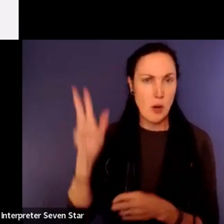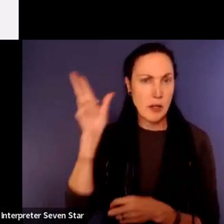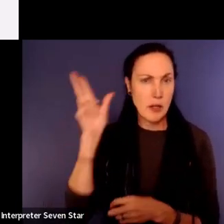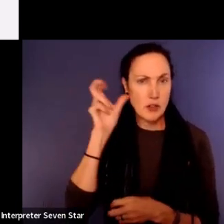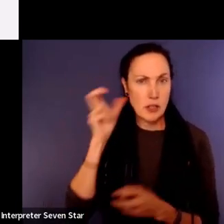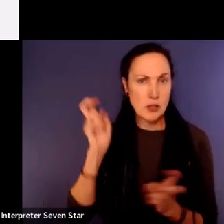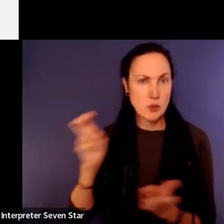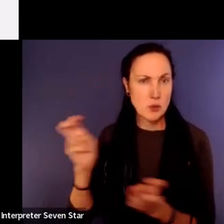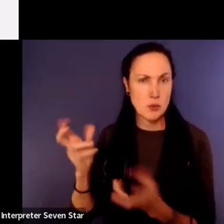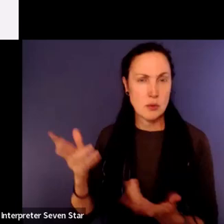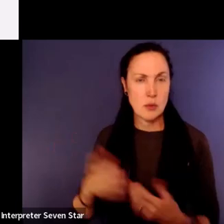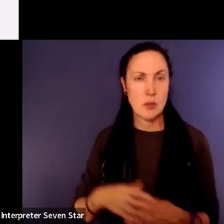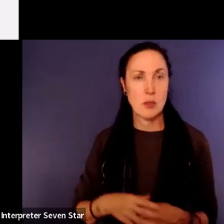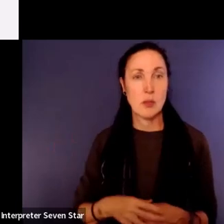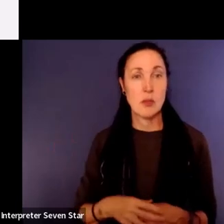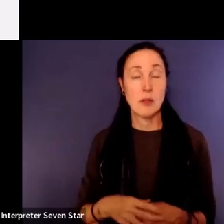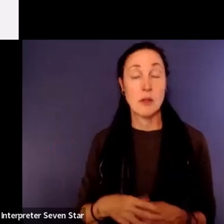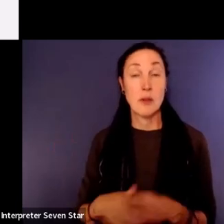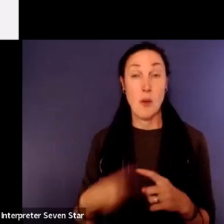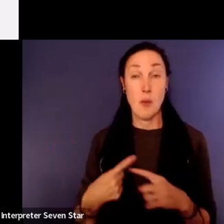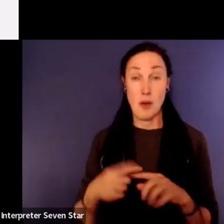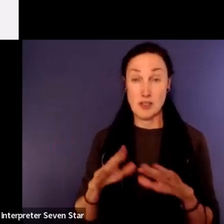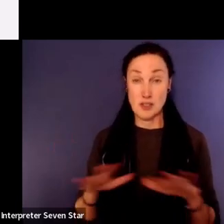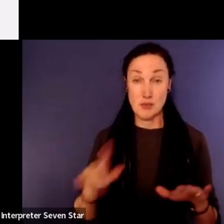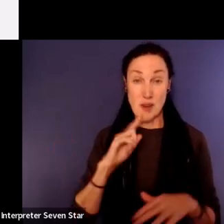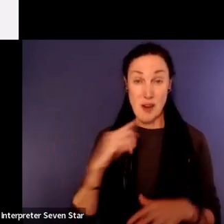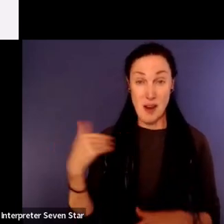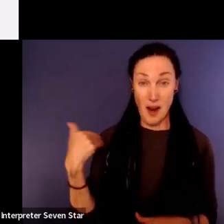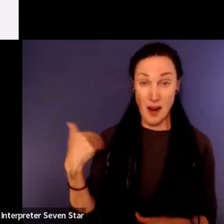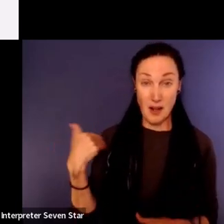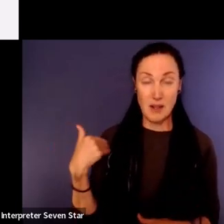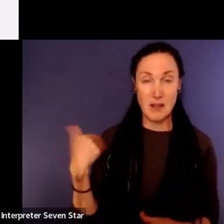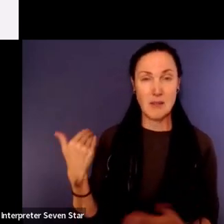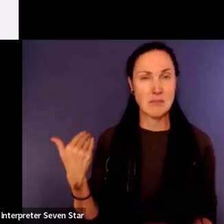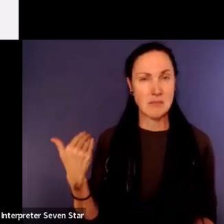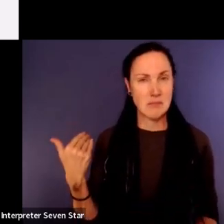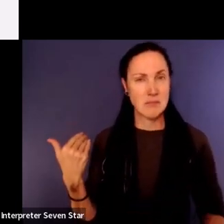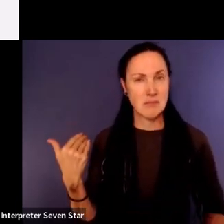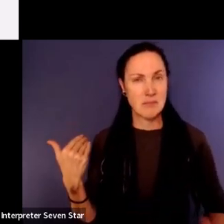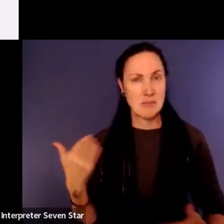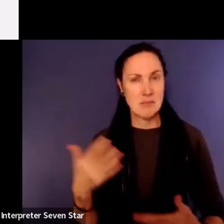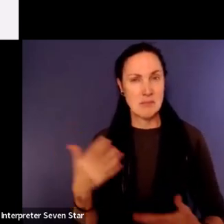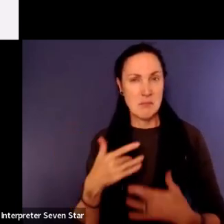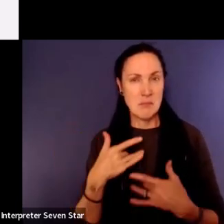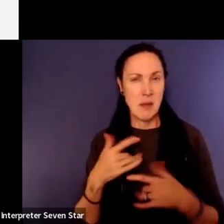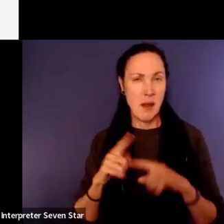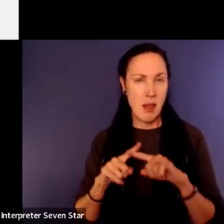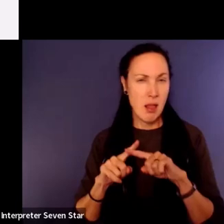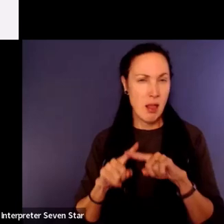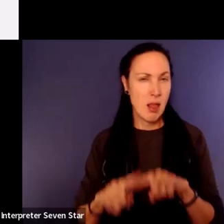When children are very young, they spend a lot of time using all of their senses in a way that,